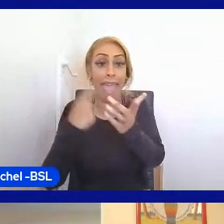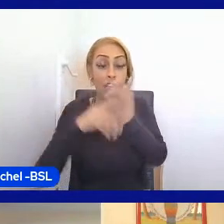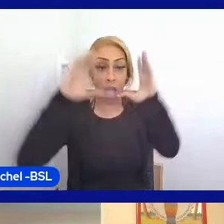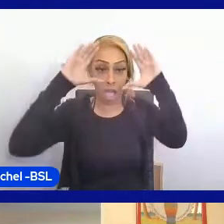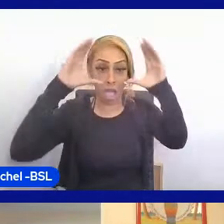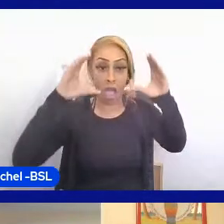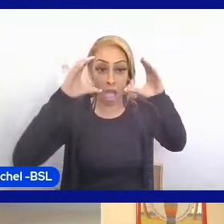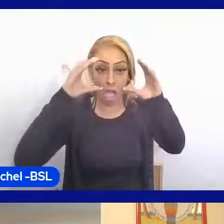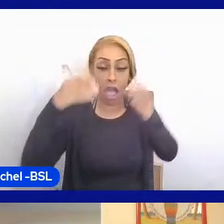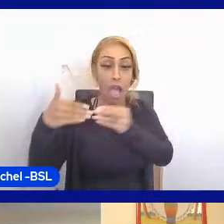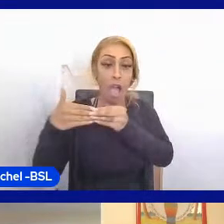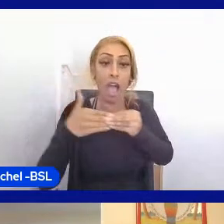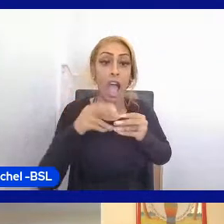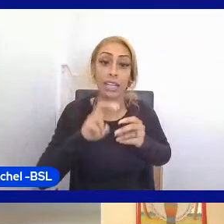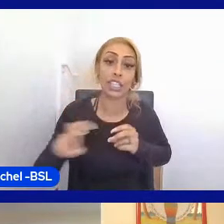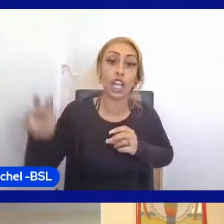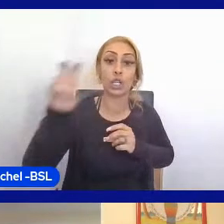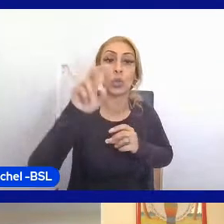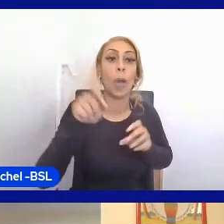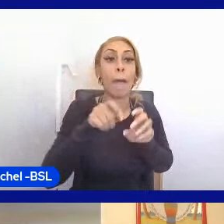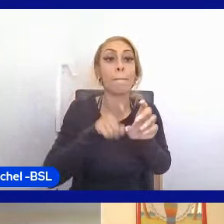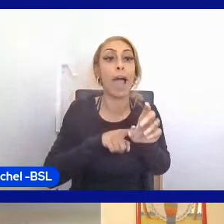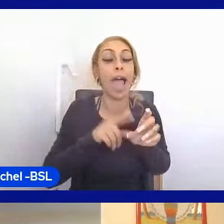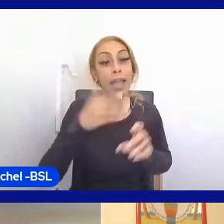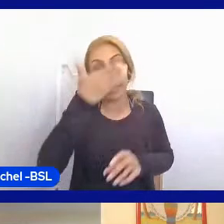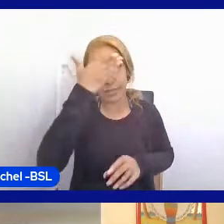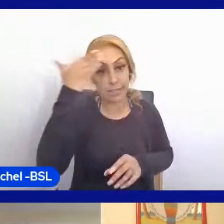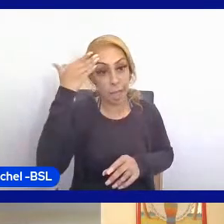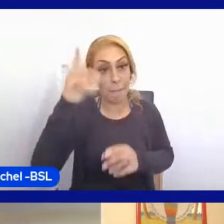communicated. What you're also doing is venturing out into